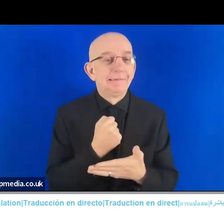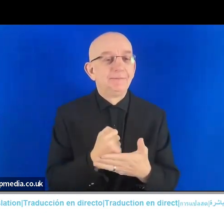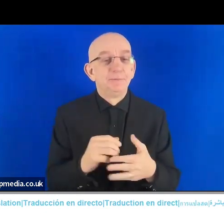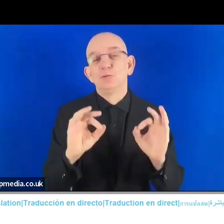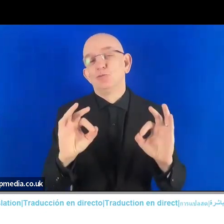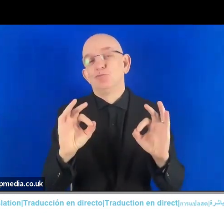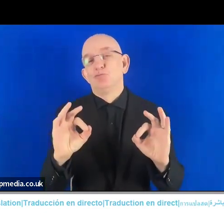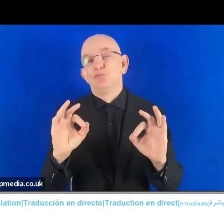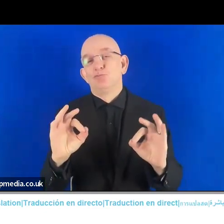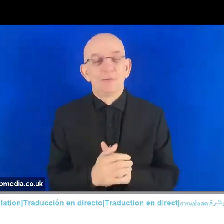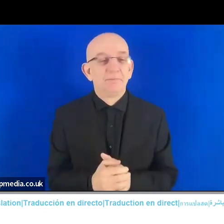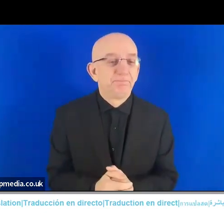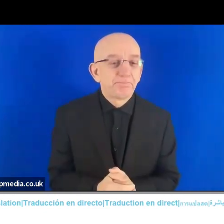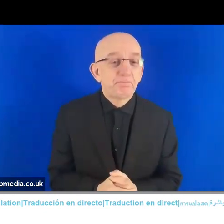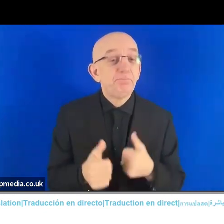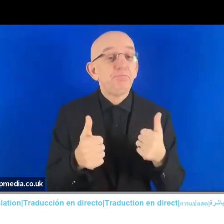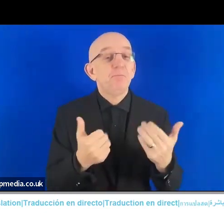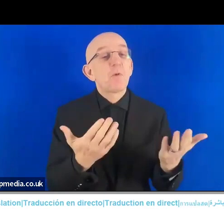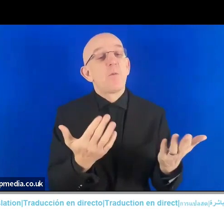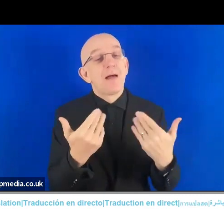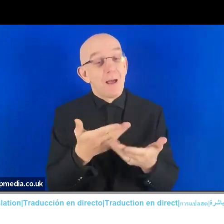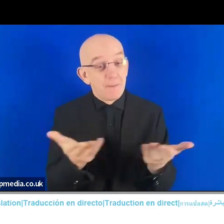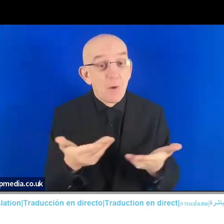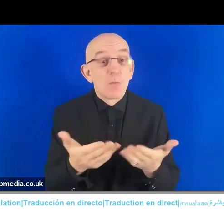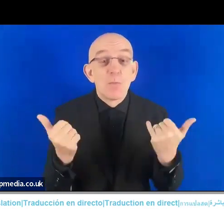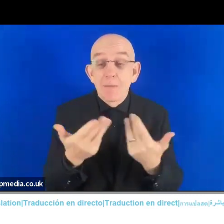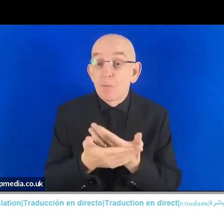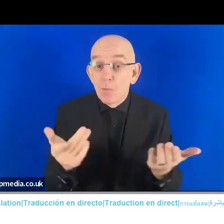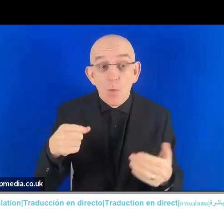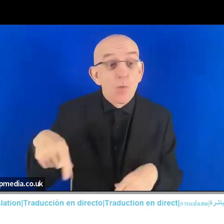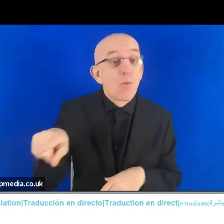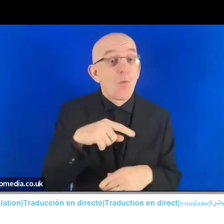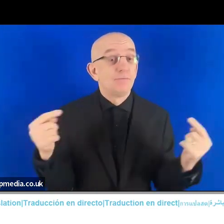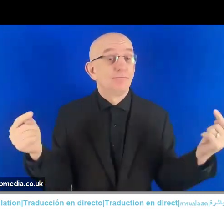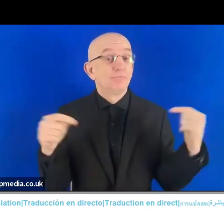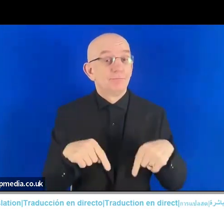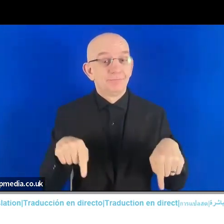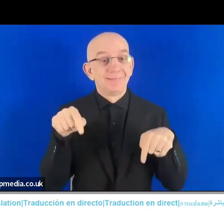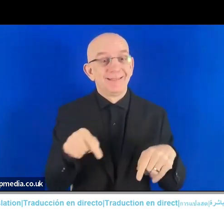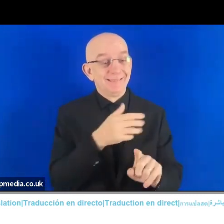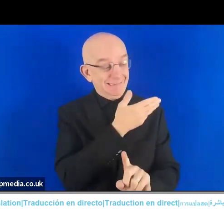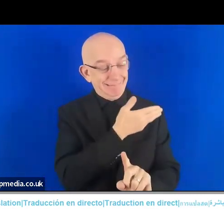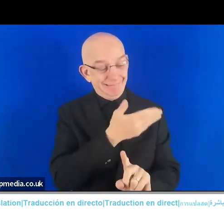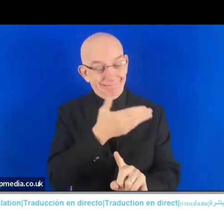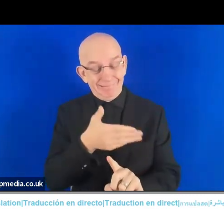Welcome to the final session. I'm Jessica.